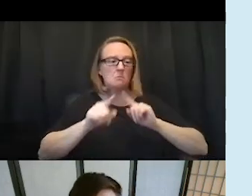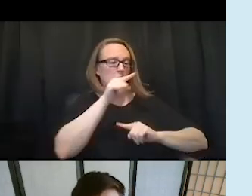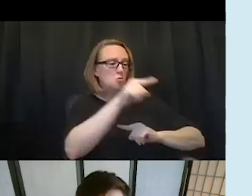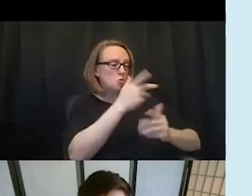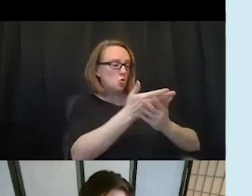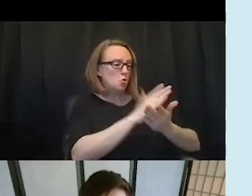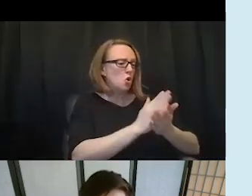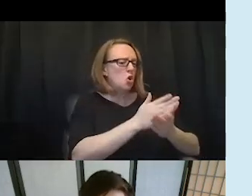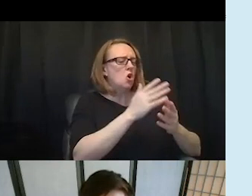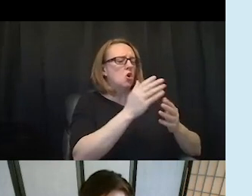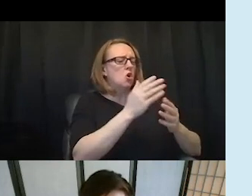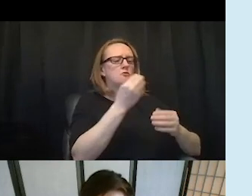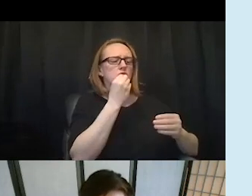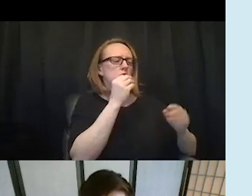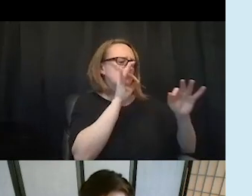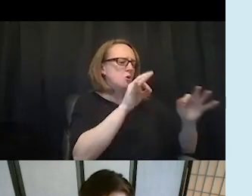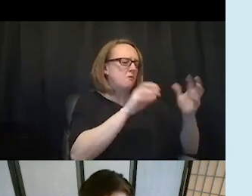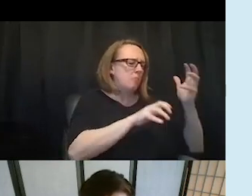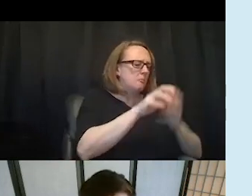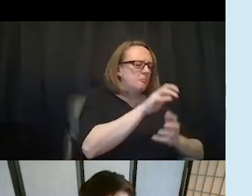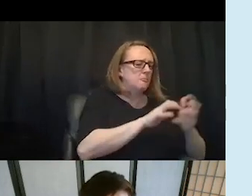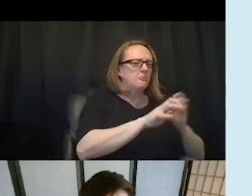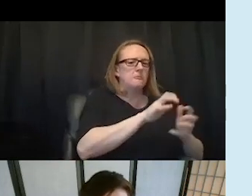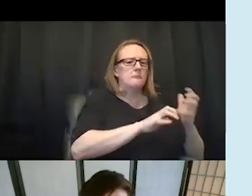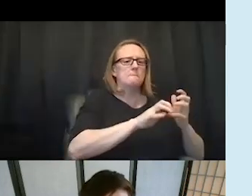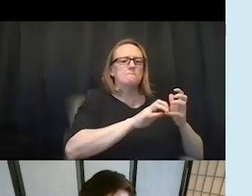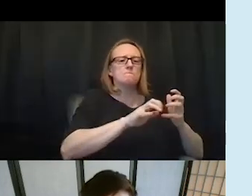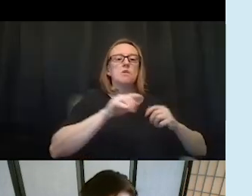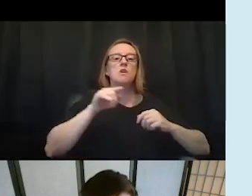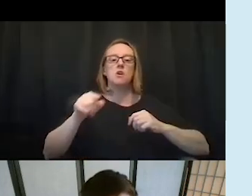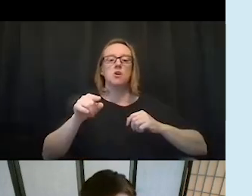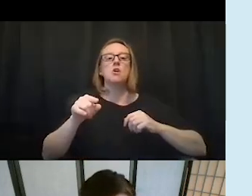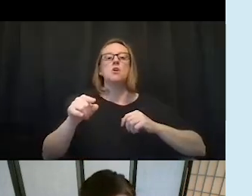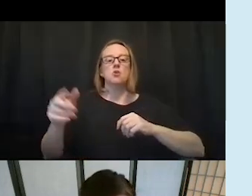You hear me try out my second half baked rewrite as I watch you knead the dough that will become